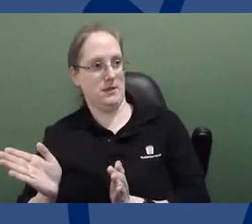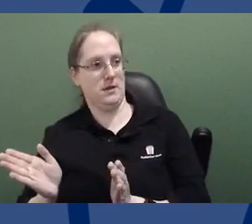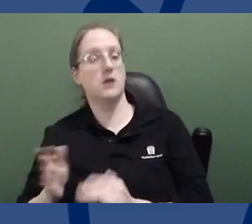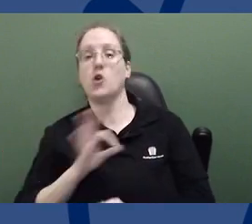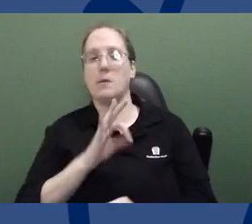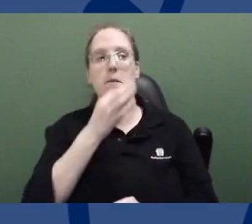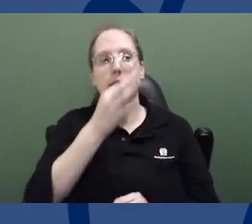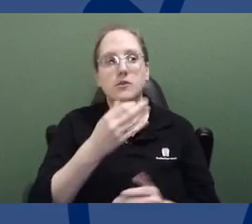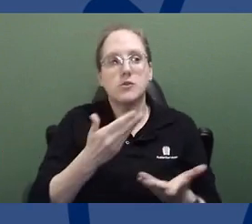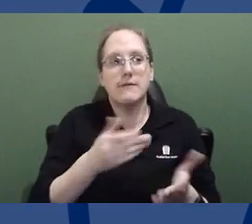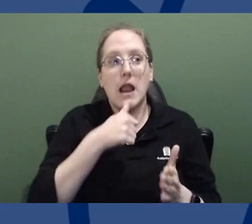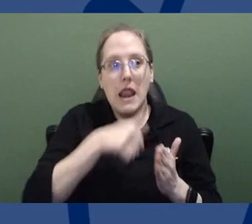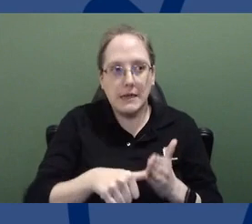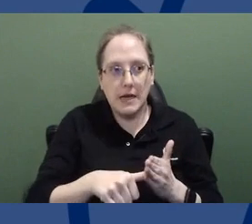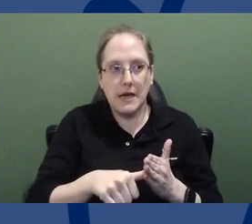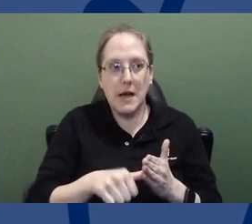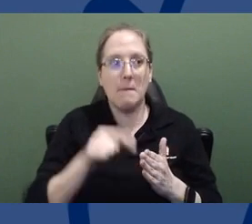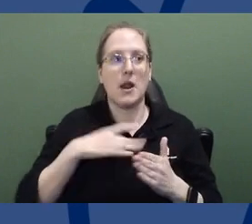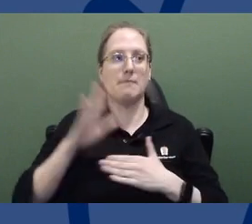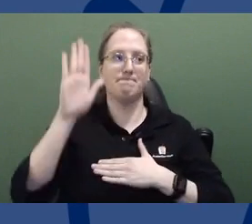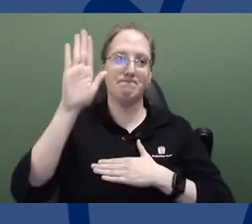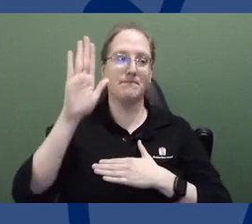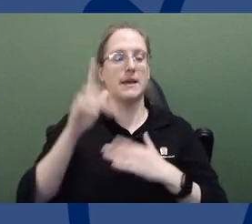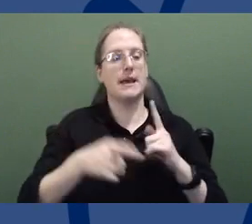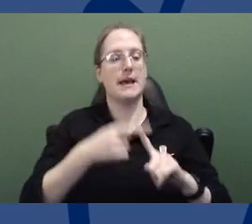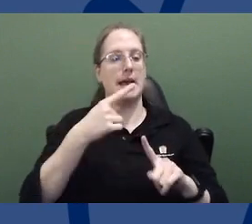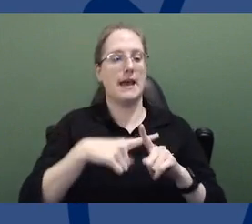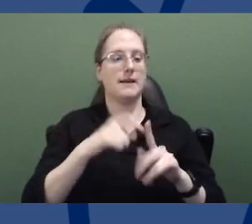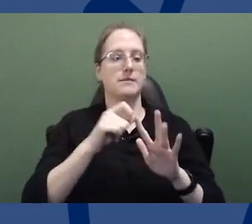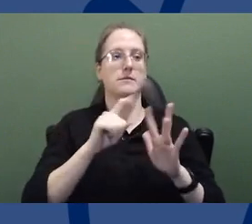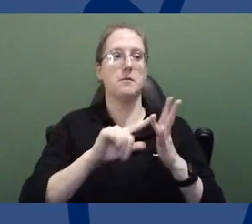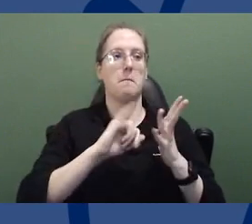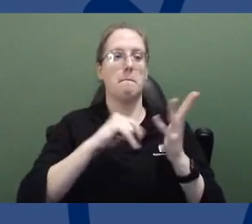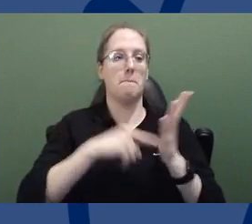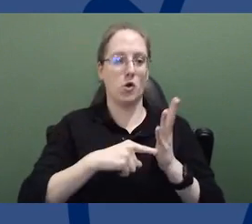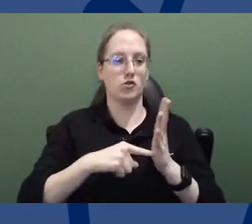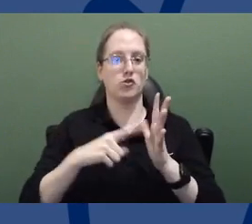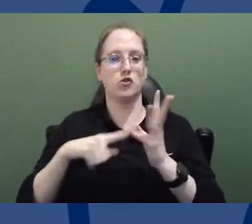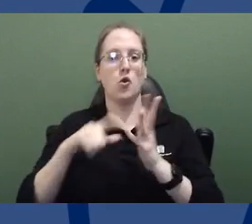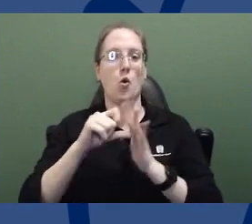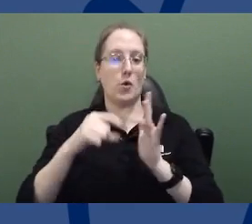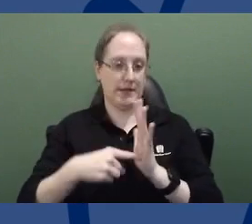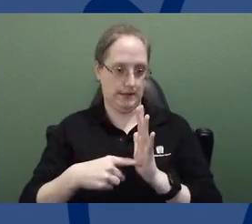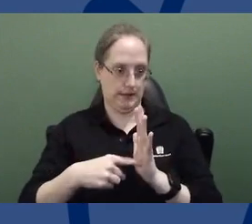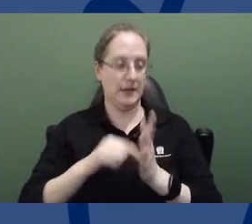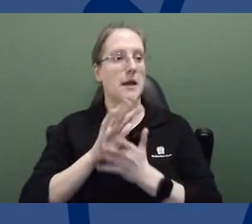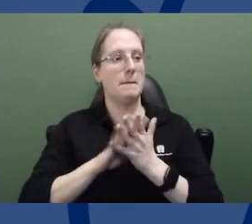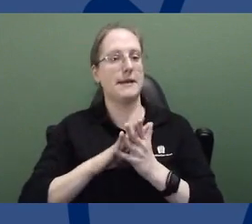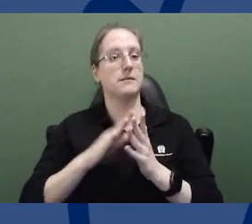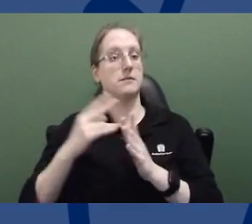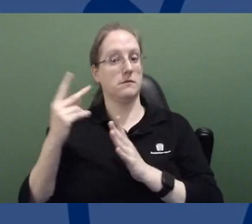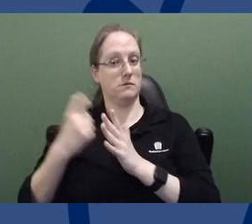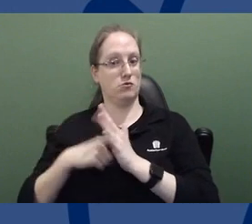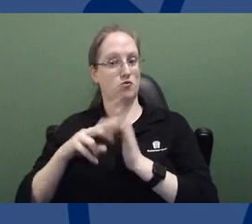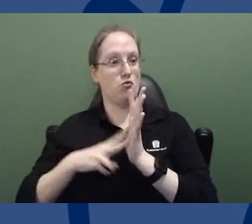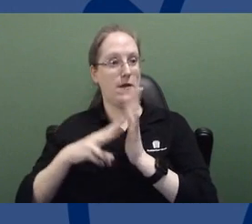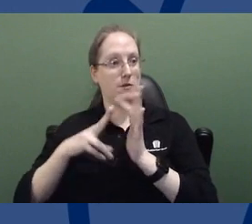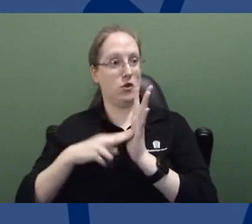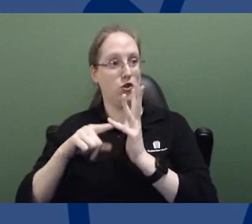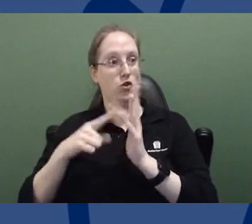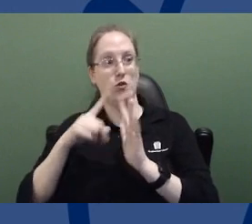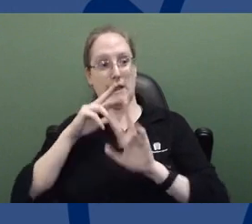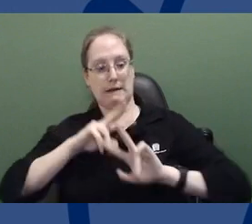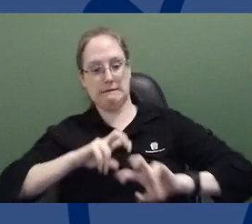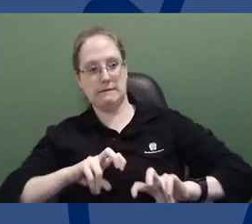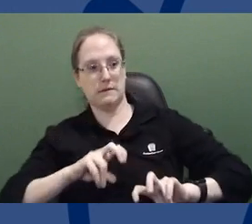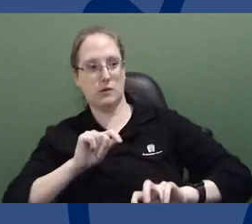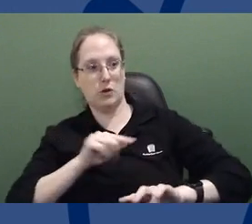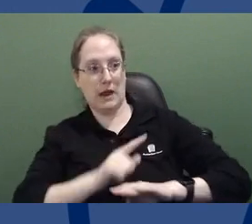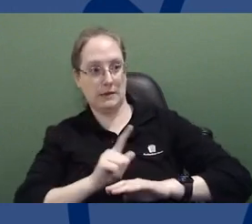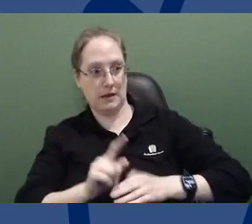you are subject to post audit by Service and Revenue. You do need to satisfy yourself you've